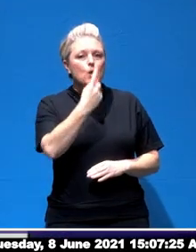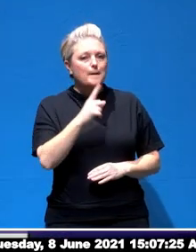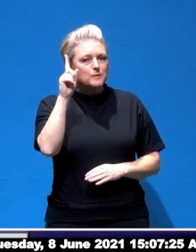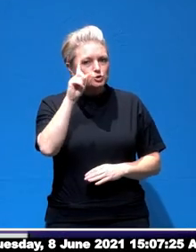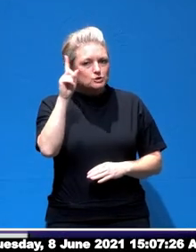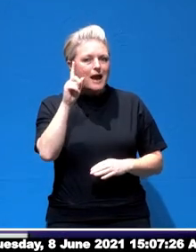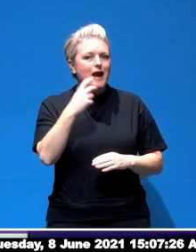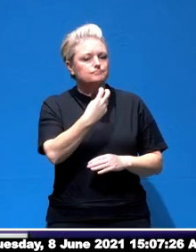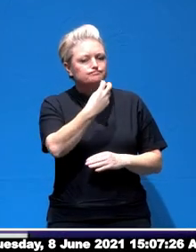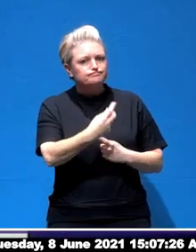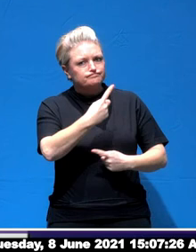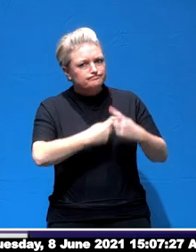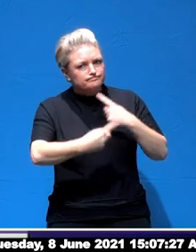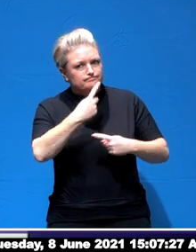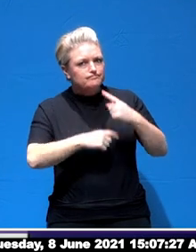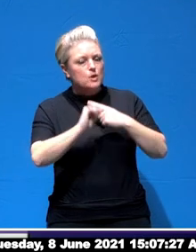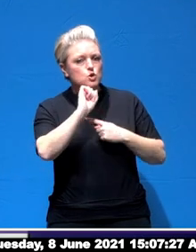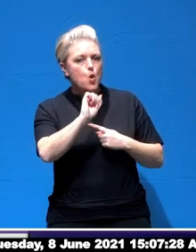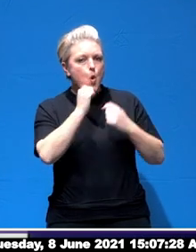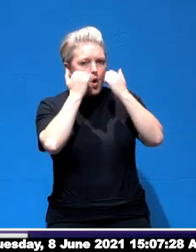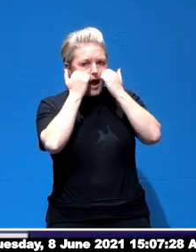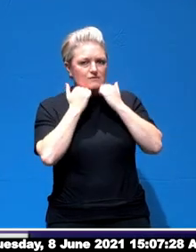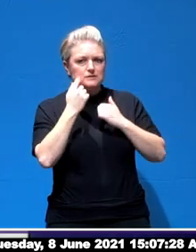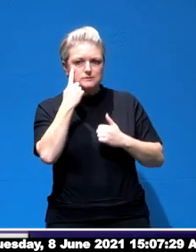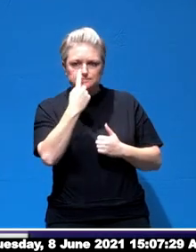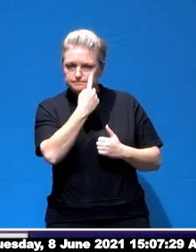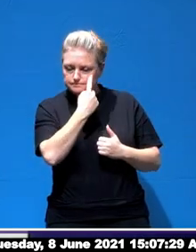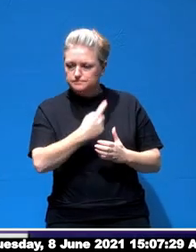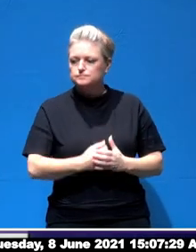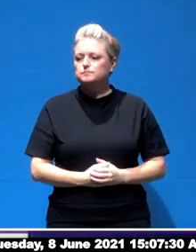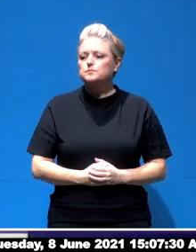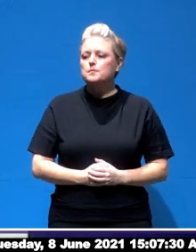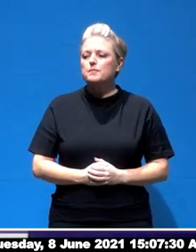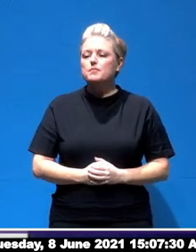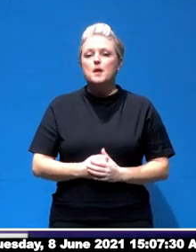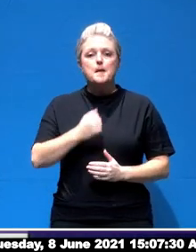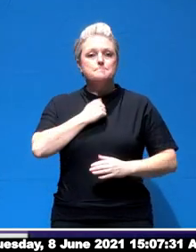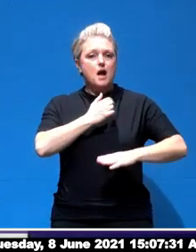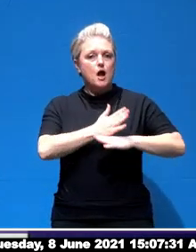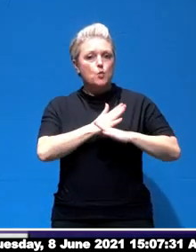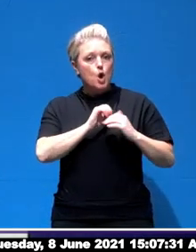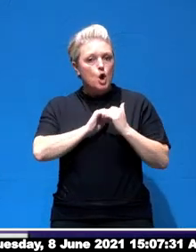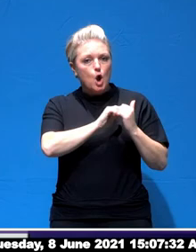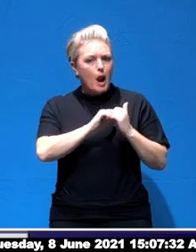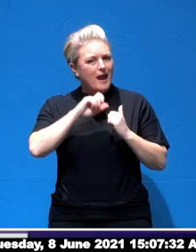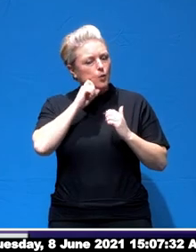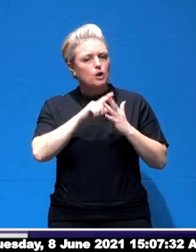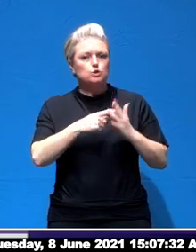If you would be good enough to follow the instructions of the associate who is in the room with you, she will administer the oath.